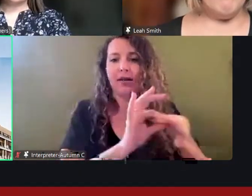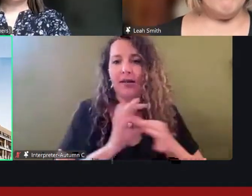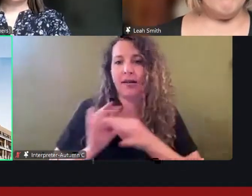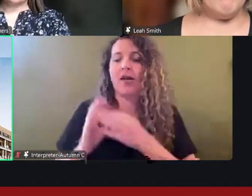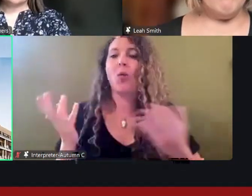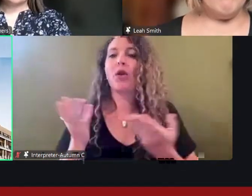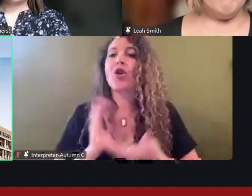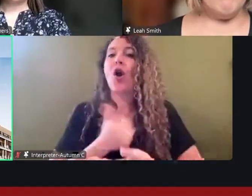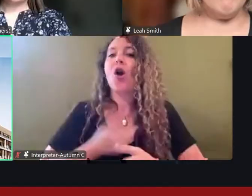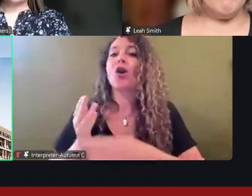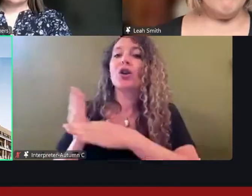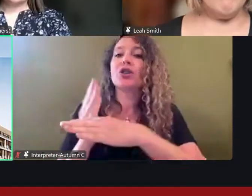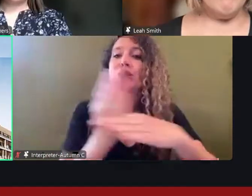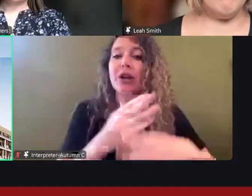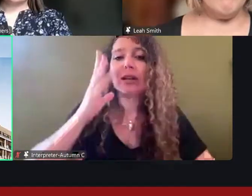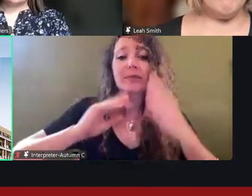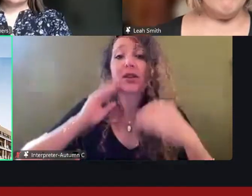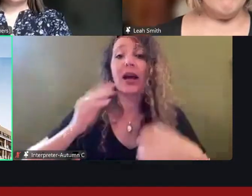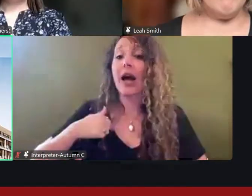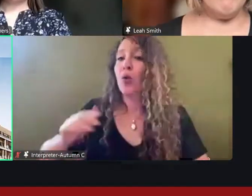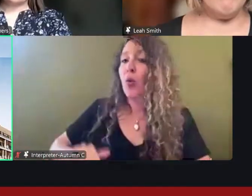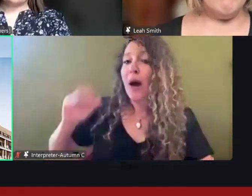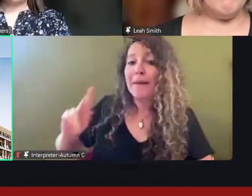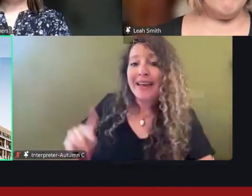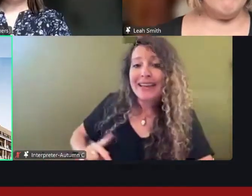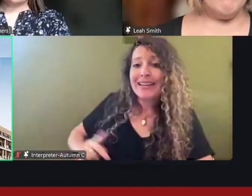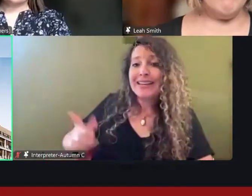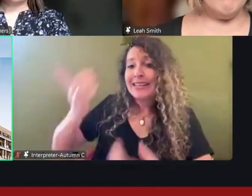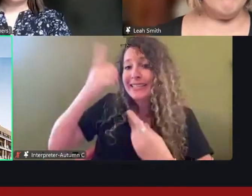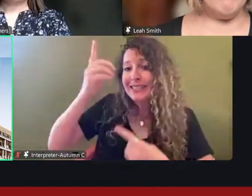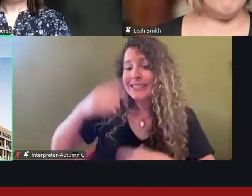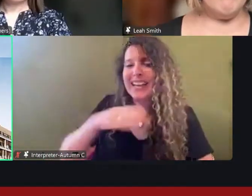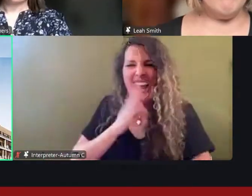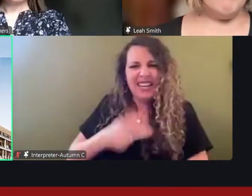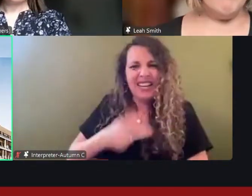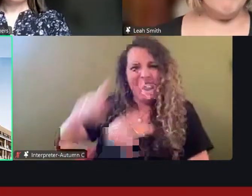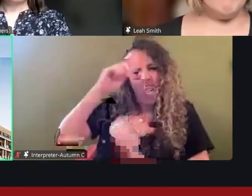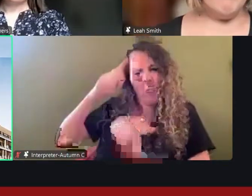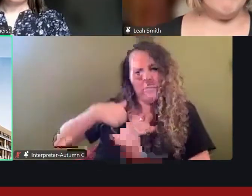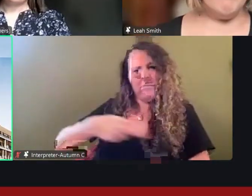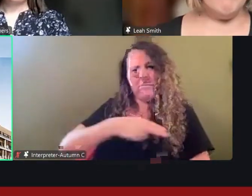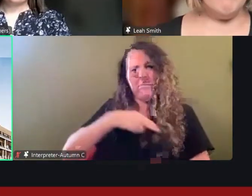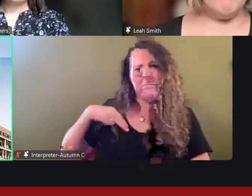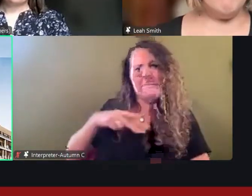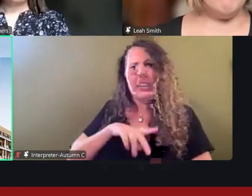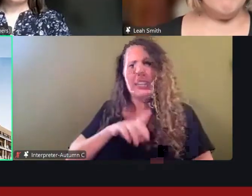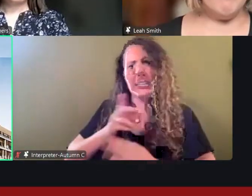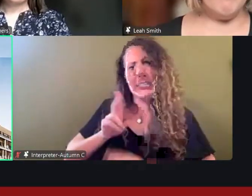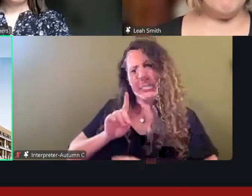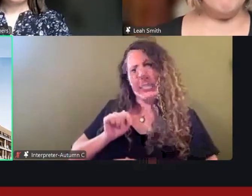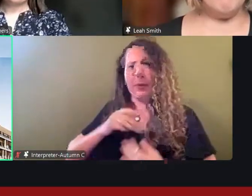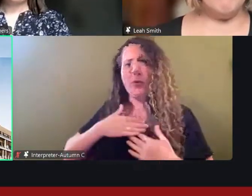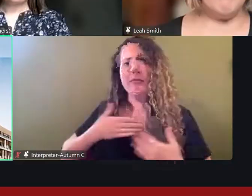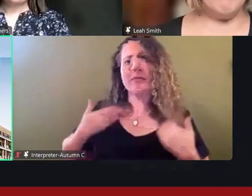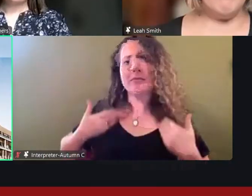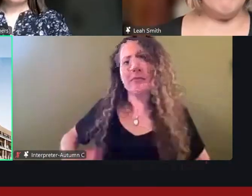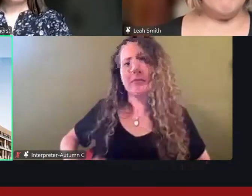Myself with growing up with kidney disease, I never thought of myself as being disabled, but it was really through the work that Pete was doing when he was founding this